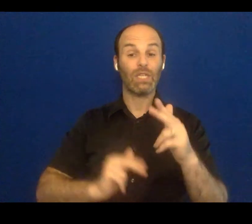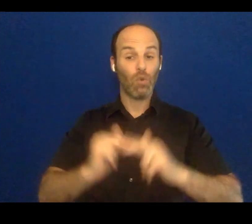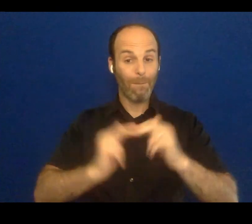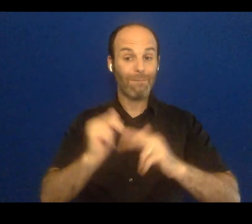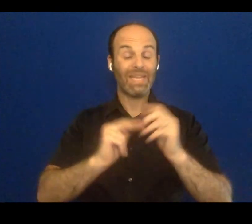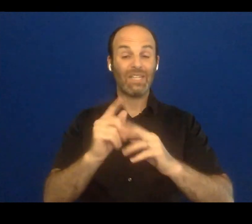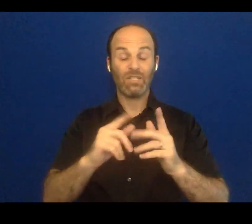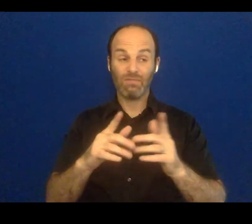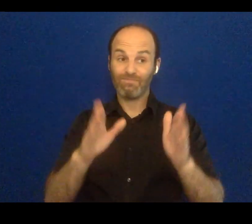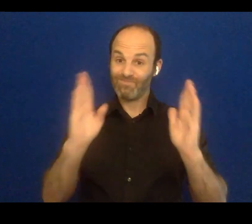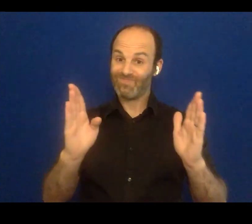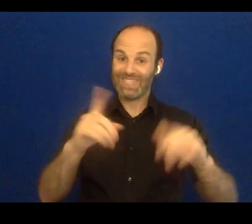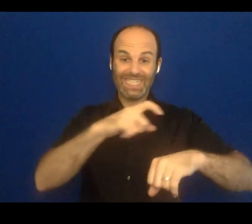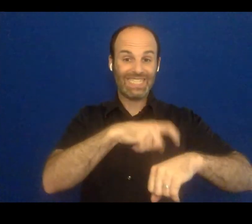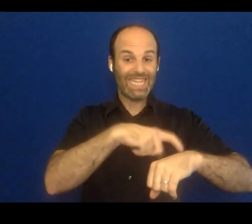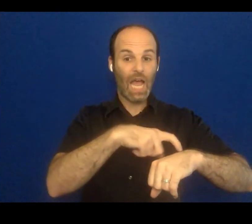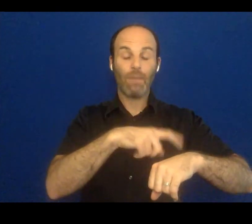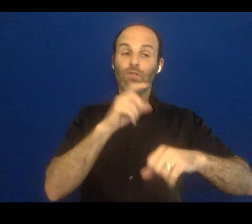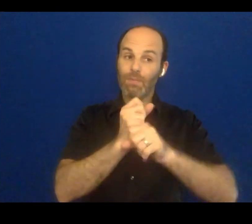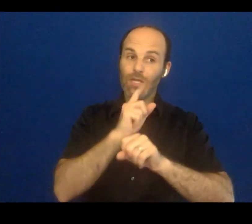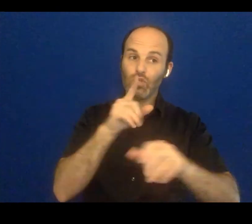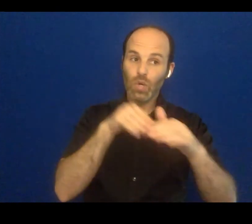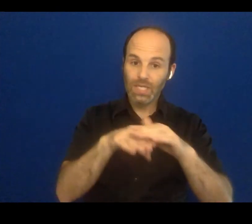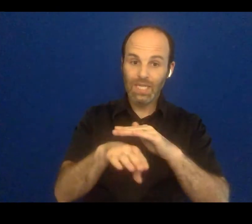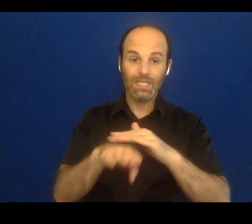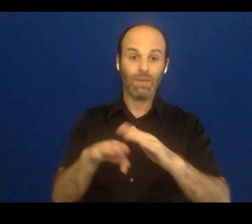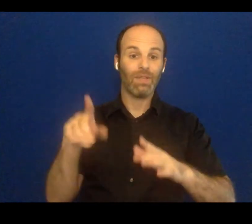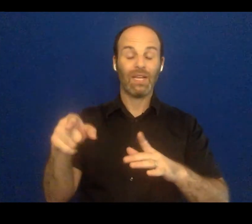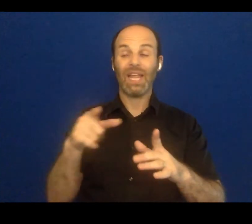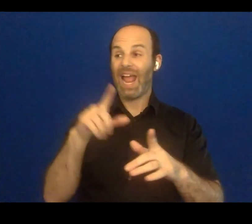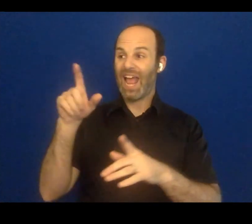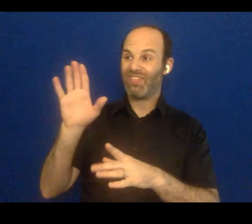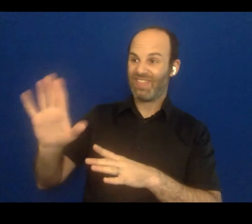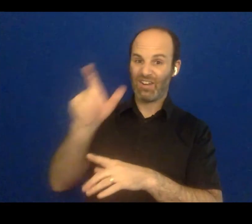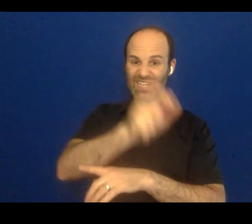OF TIME TO ASSURE ACCESSIBILITY AND THE NEEDS OF THE PARTICULAR